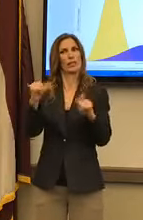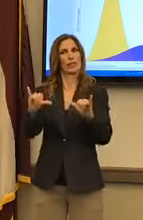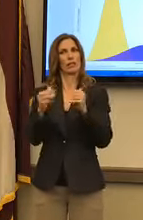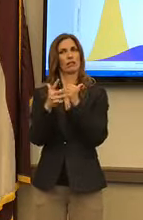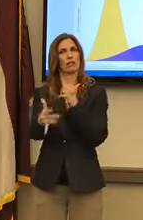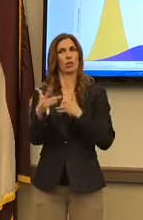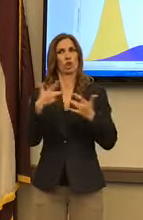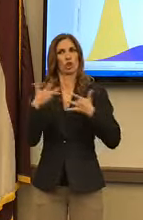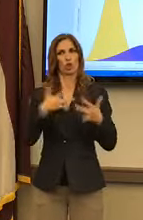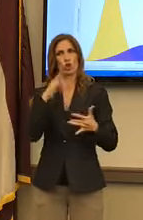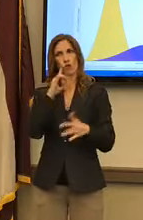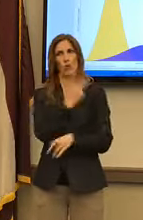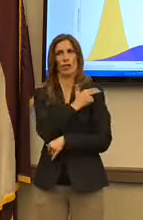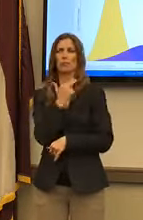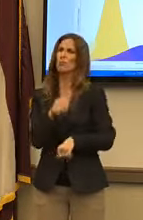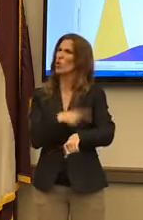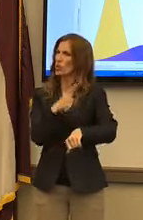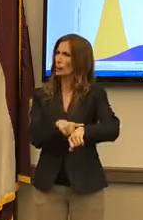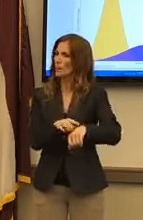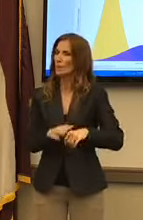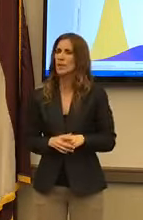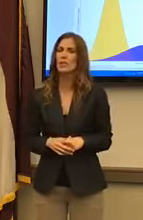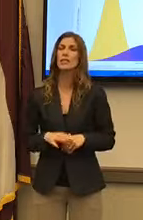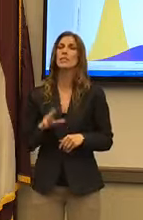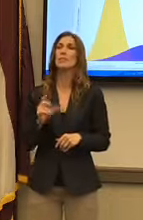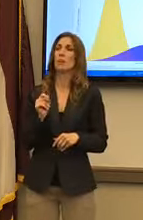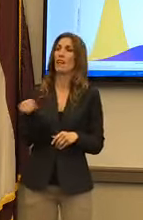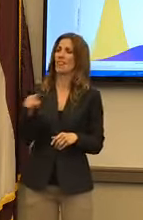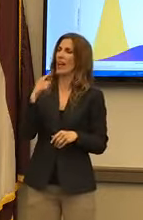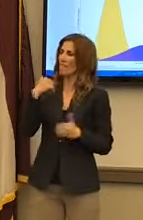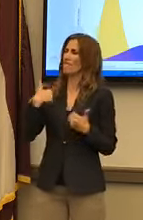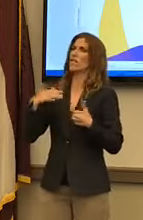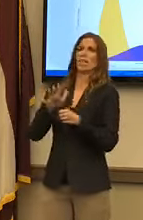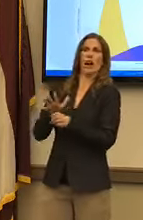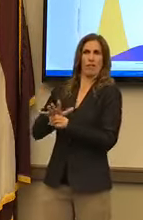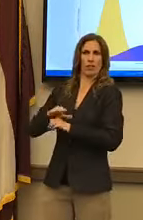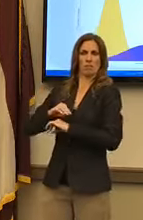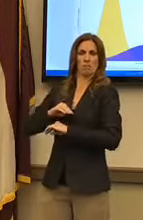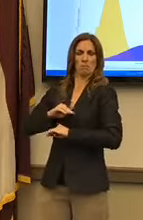hospitals for a while and they have enough but they they're still using it